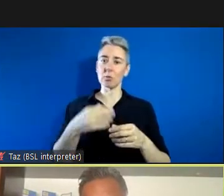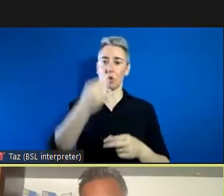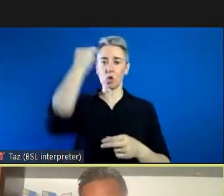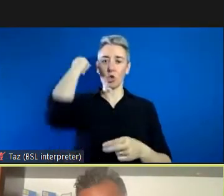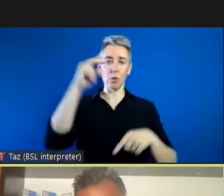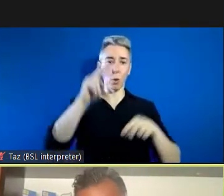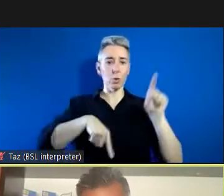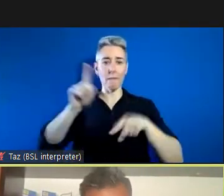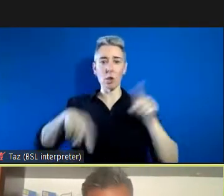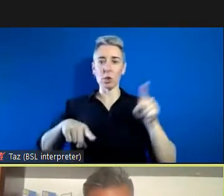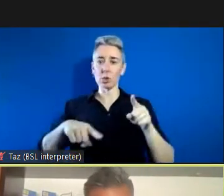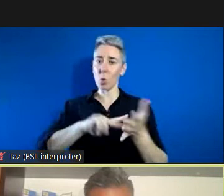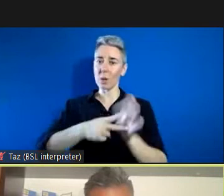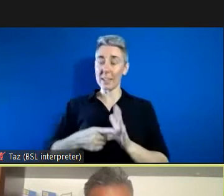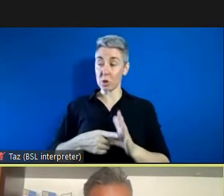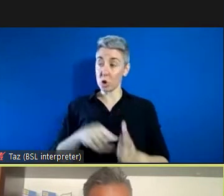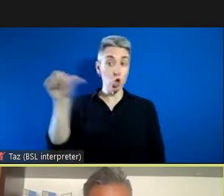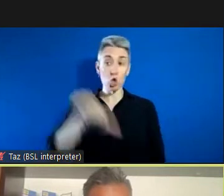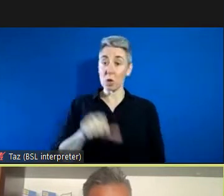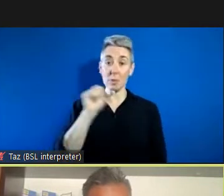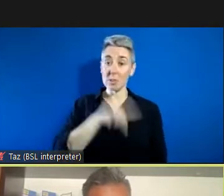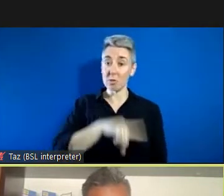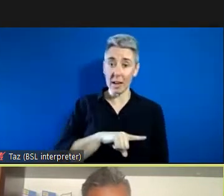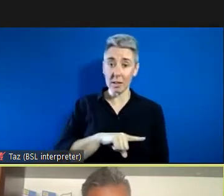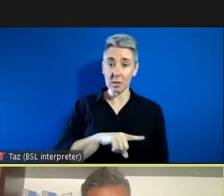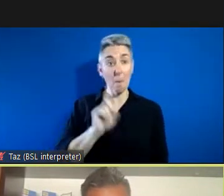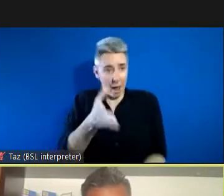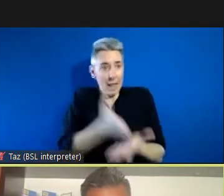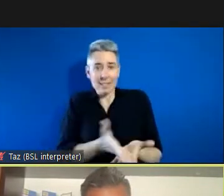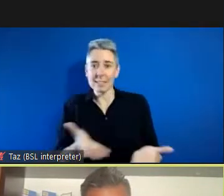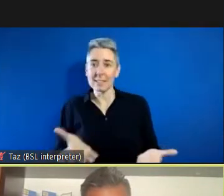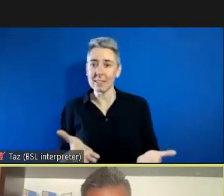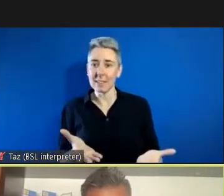And there's optics to that. So people often left out diagnostic criteria because it's